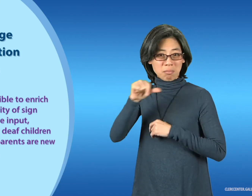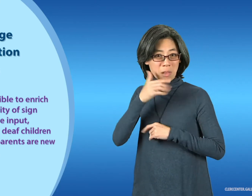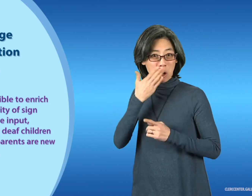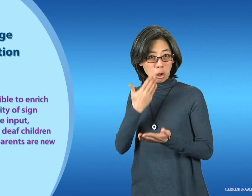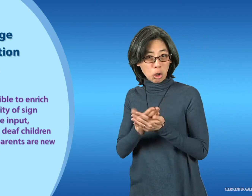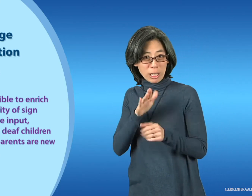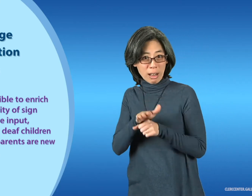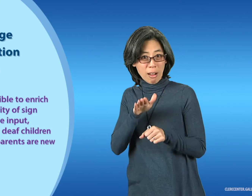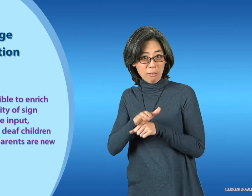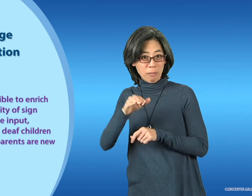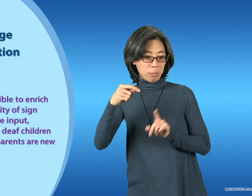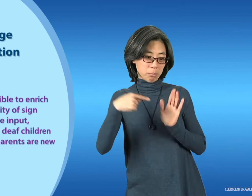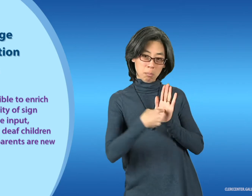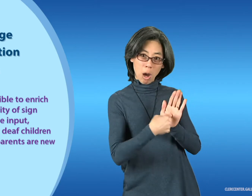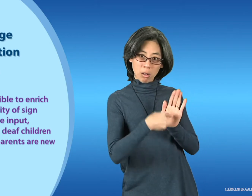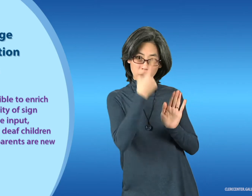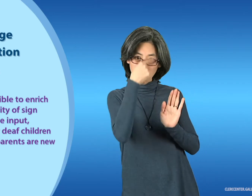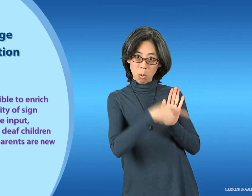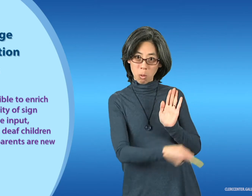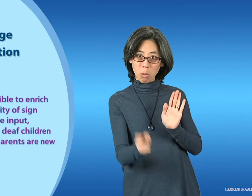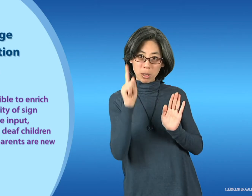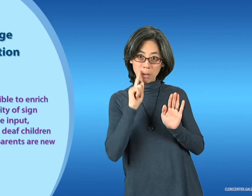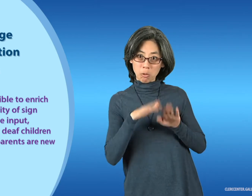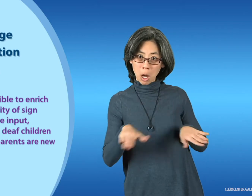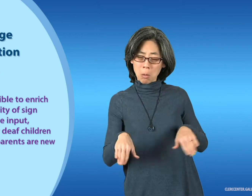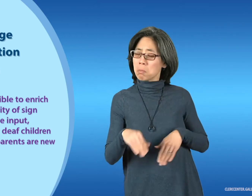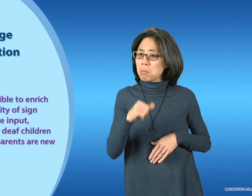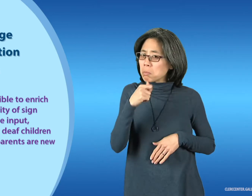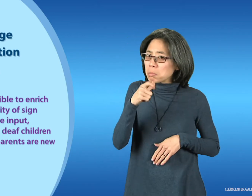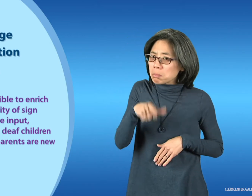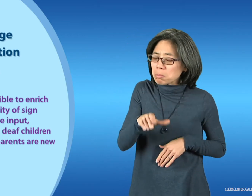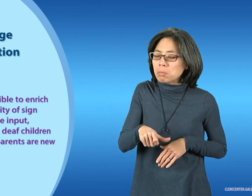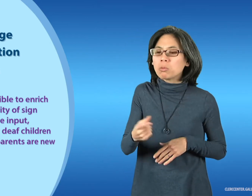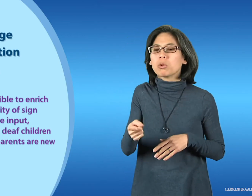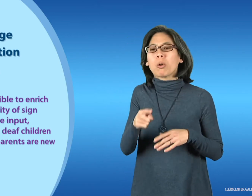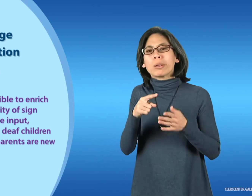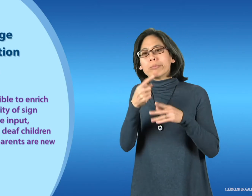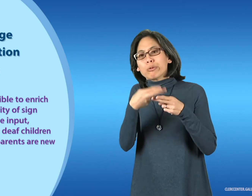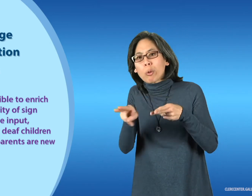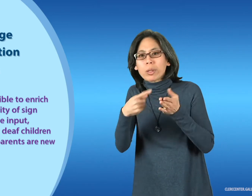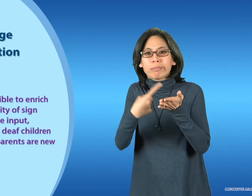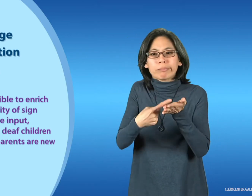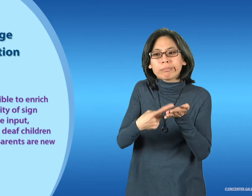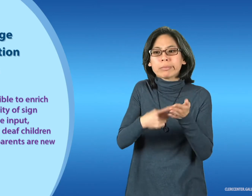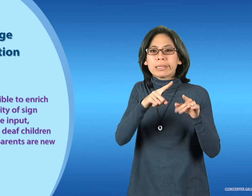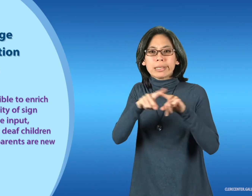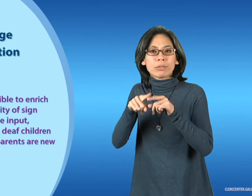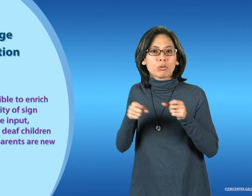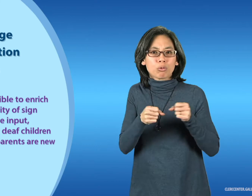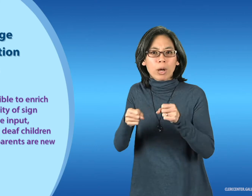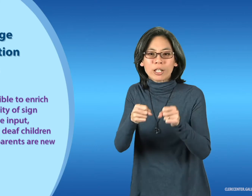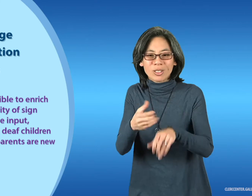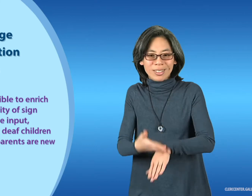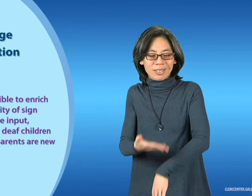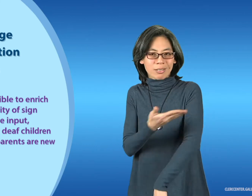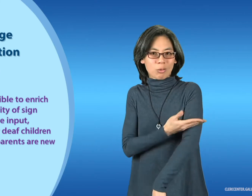There's a concern that they may not be able to sign well enough to benefit their deaf children, but we'll have a short discussion about various strategies